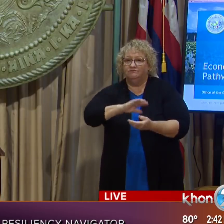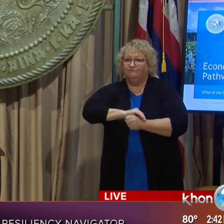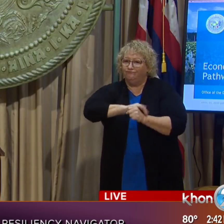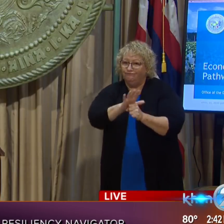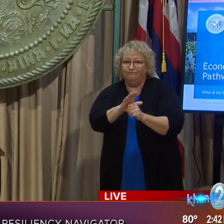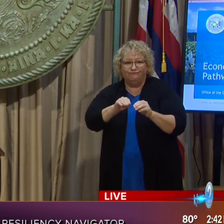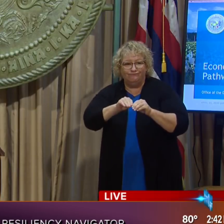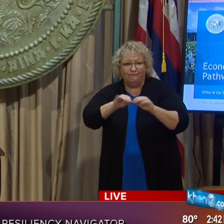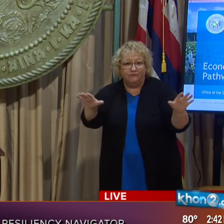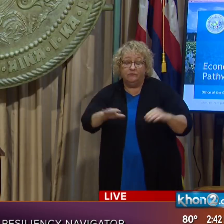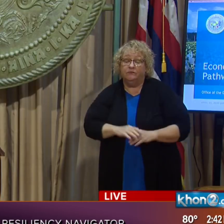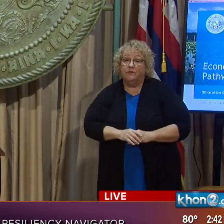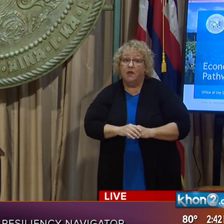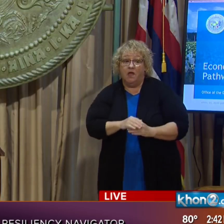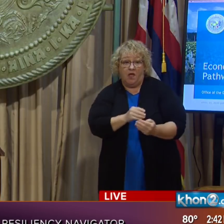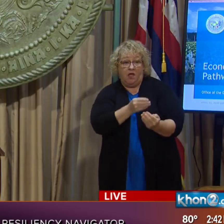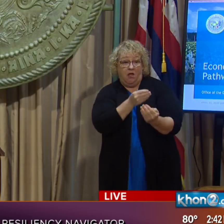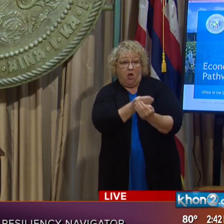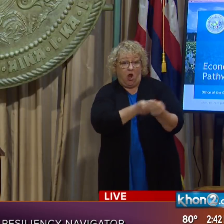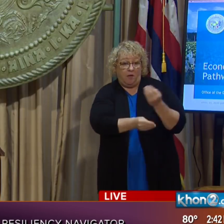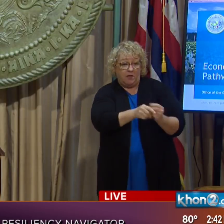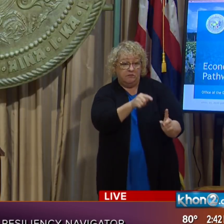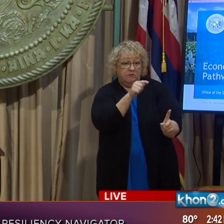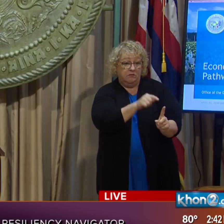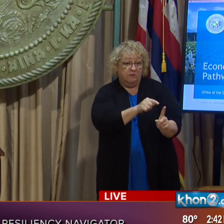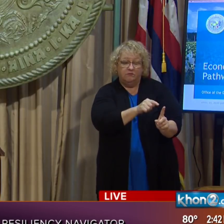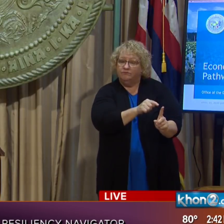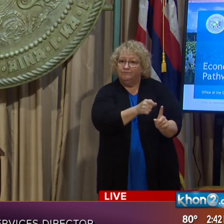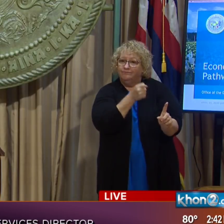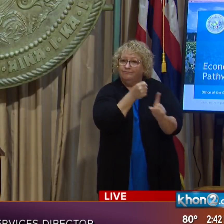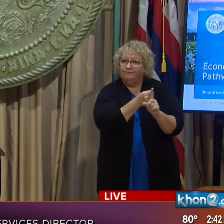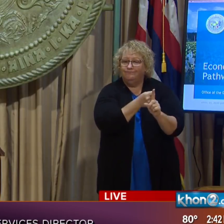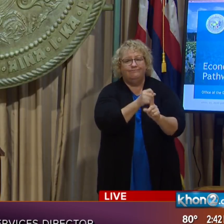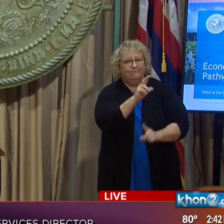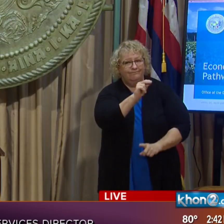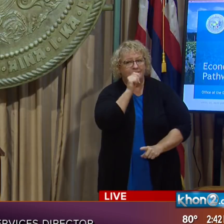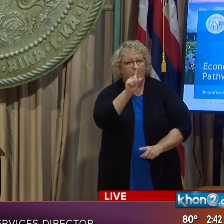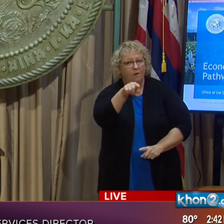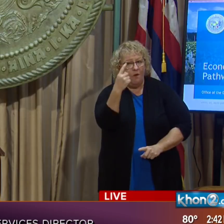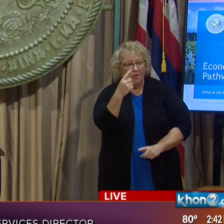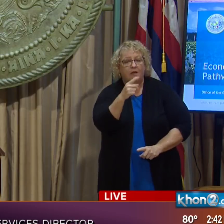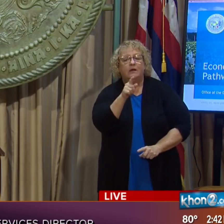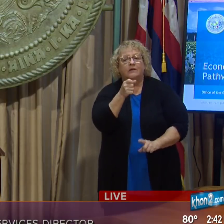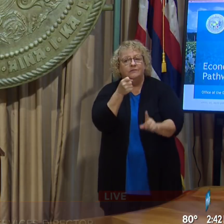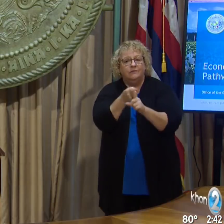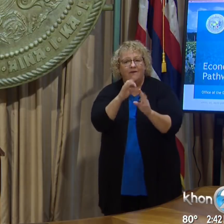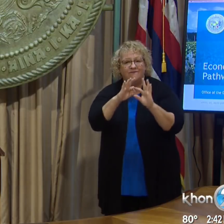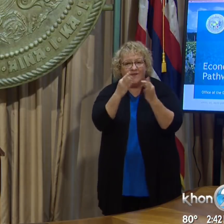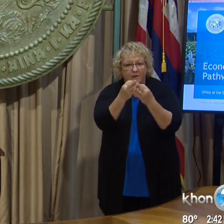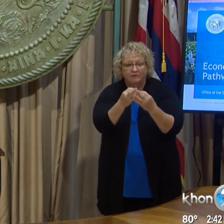ECONOMIC RECOVERY AND THE SOCIAL RECOVERY FROM THIS PANDEMIC. IT IS NOT JUST THE ECONOMY, IT